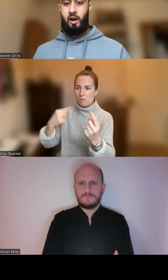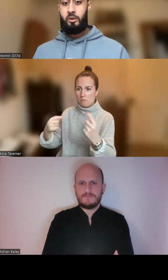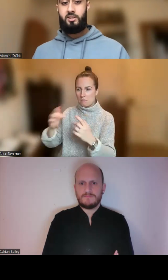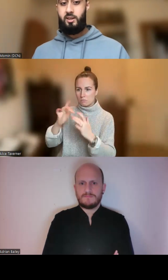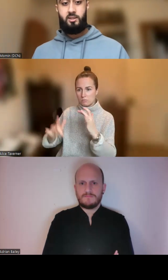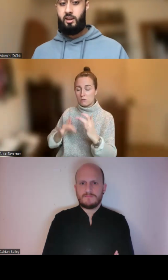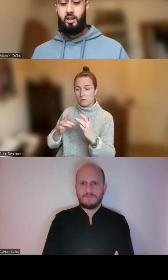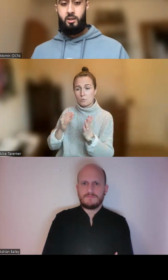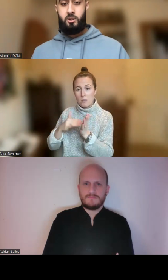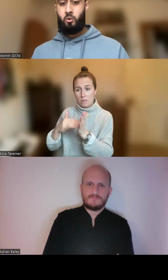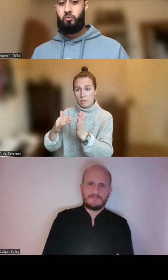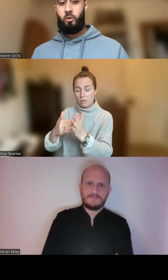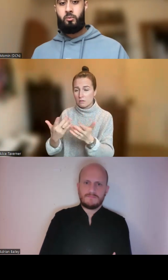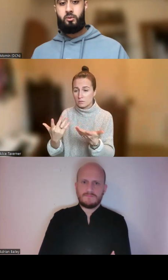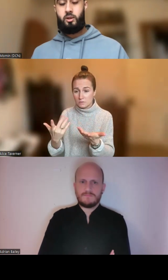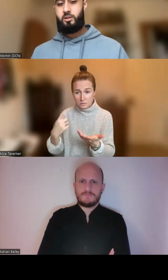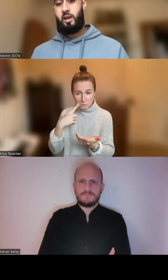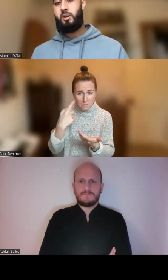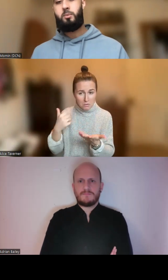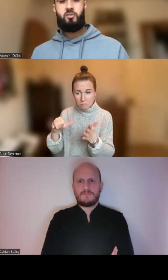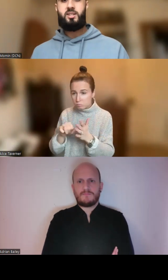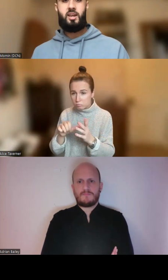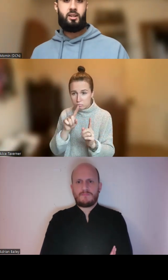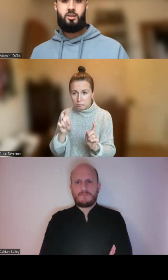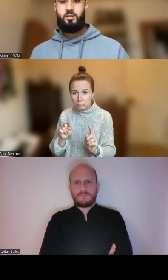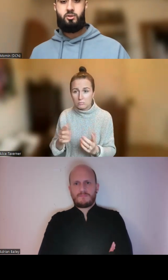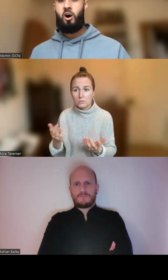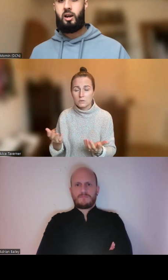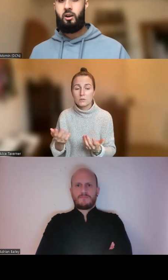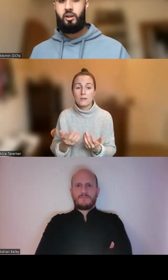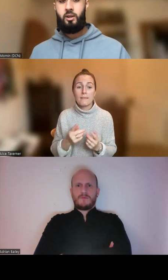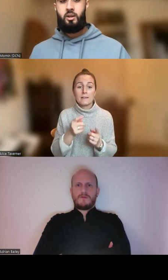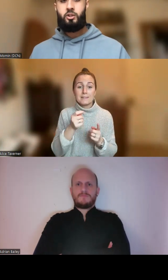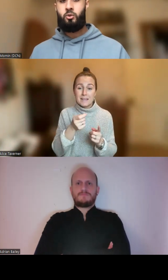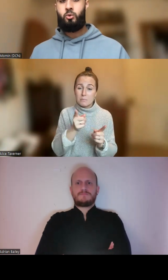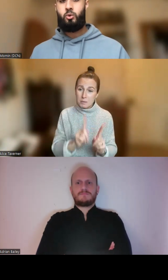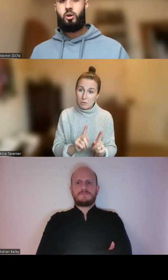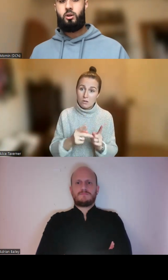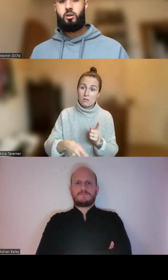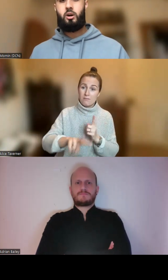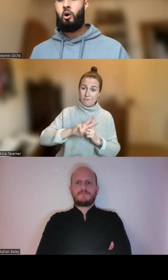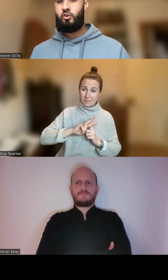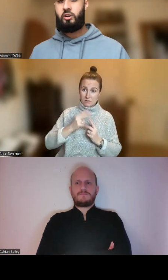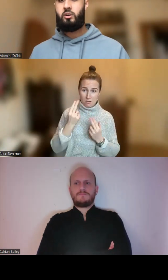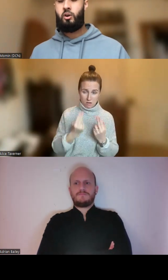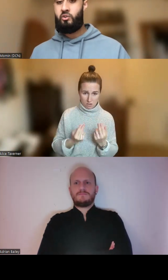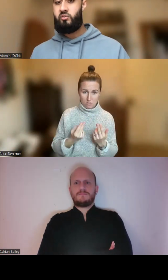How easy is it to go from 10 people visiting your art gallery to a 100 or a 150?